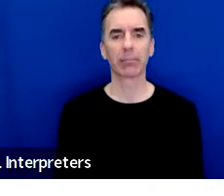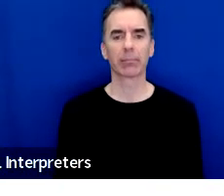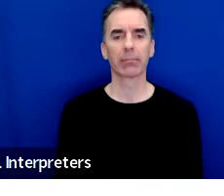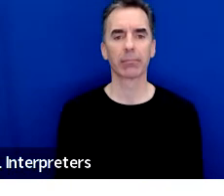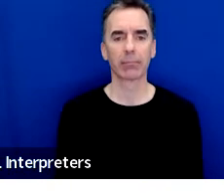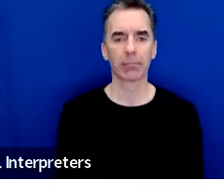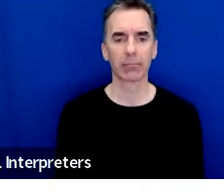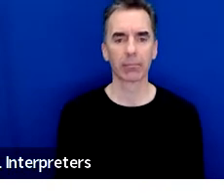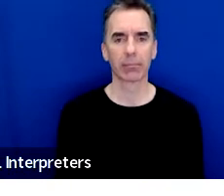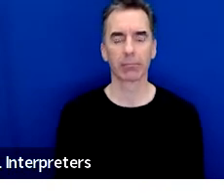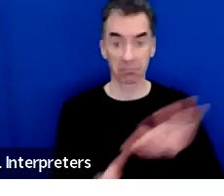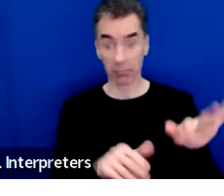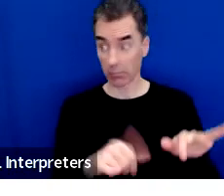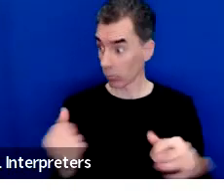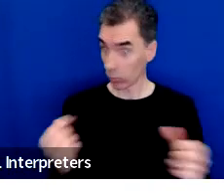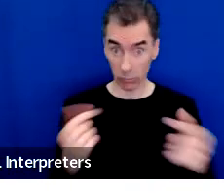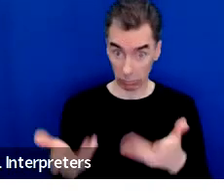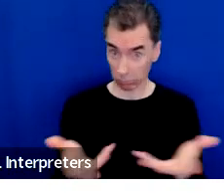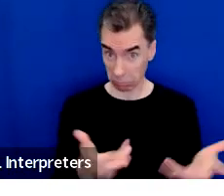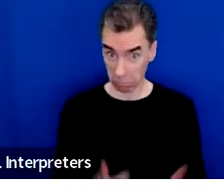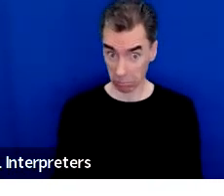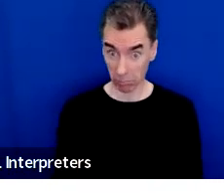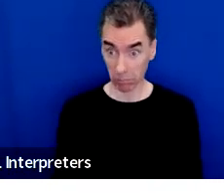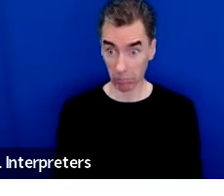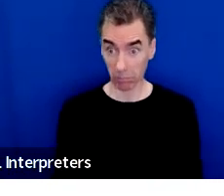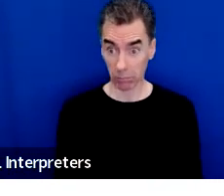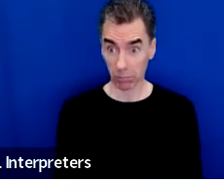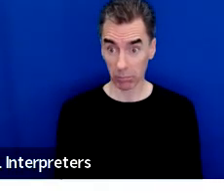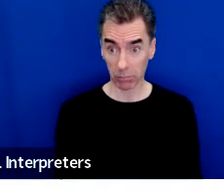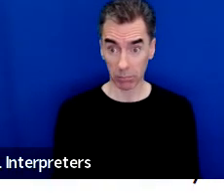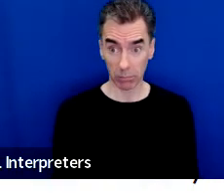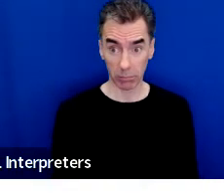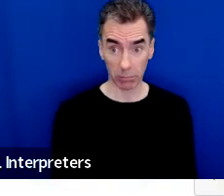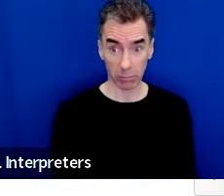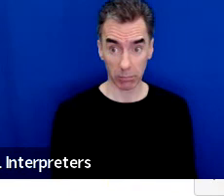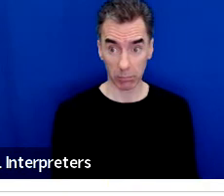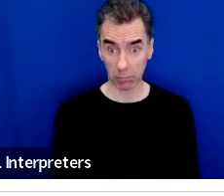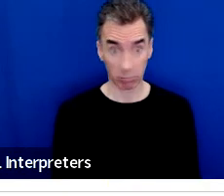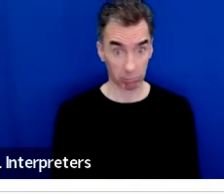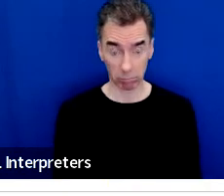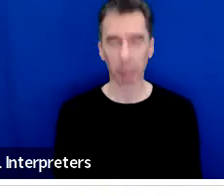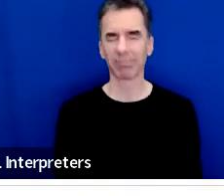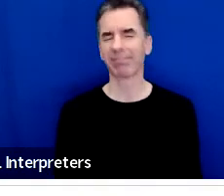Any other questions before I move on? So, so that's basically, I mean, how I link to my course.